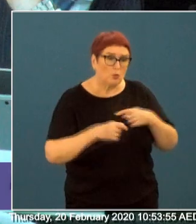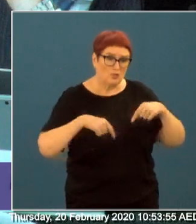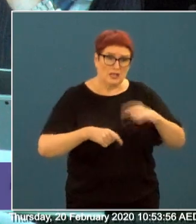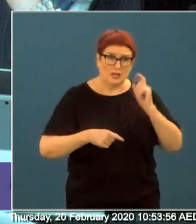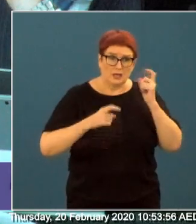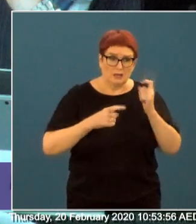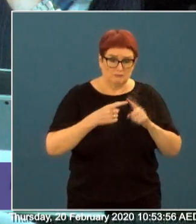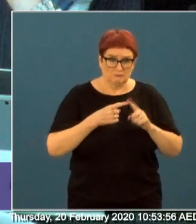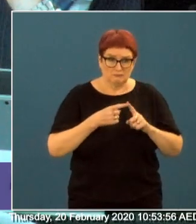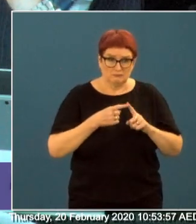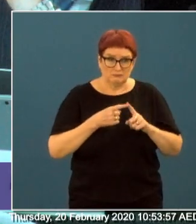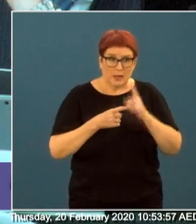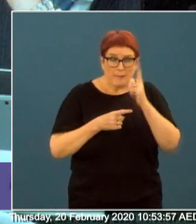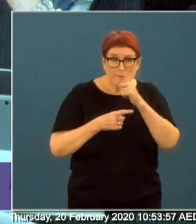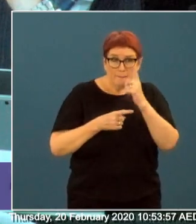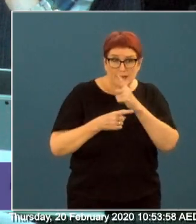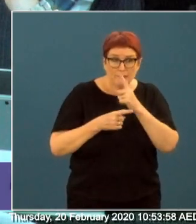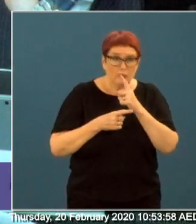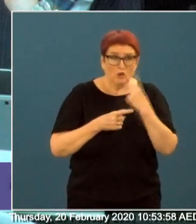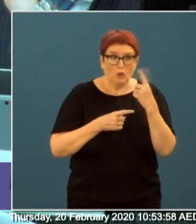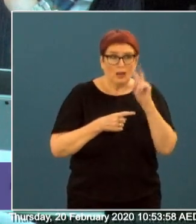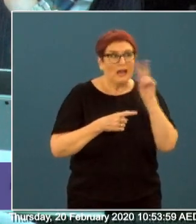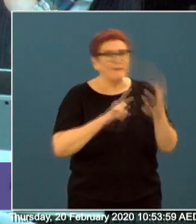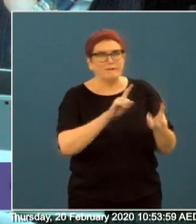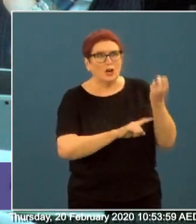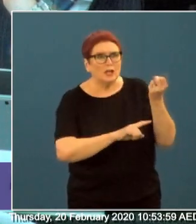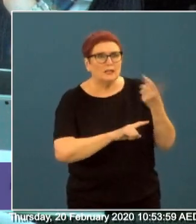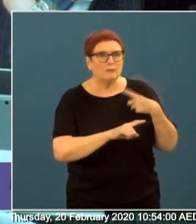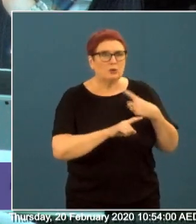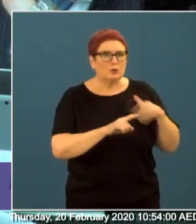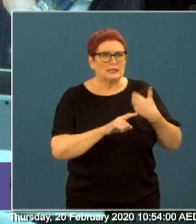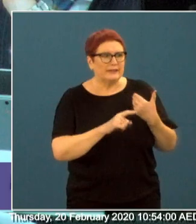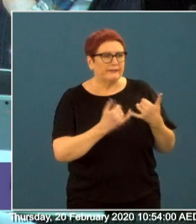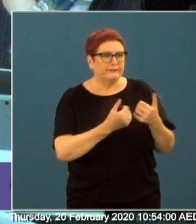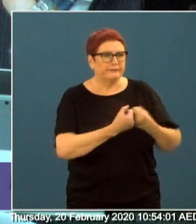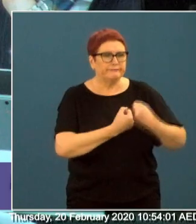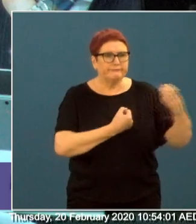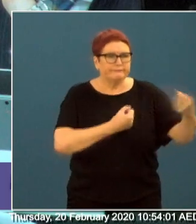is people who may not be visible, in the sense that they live in very closed or segregated settings,